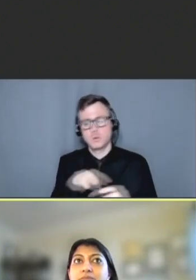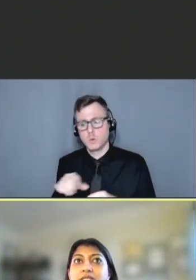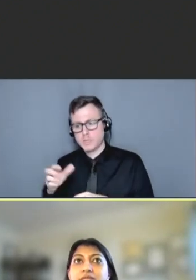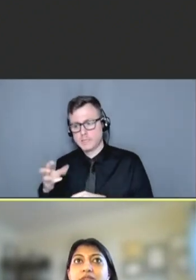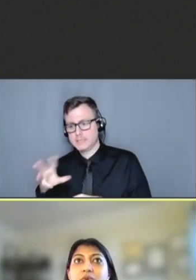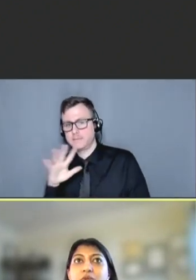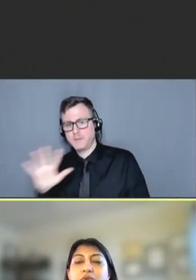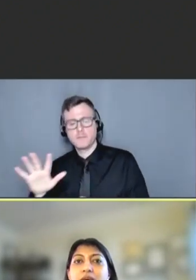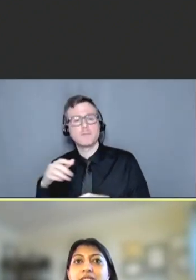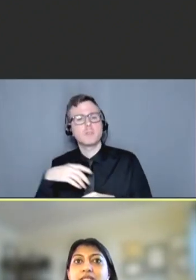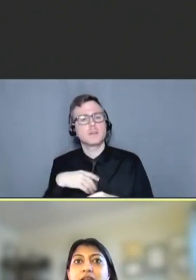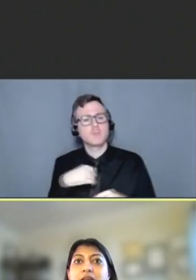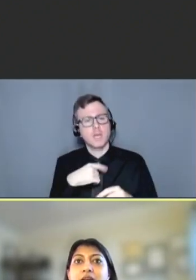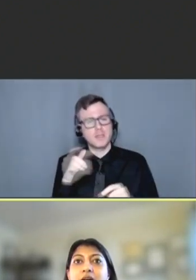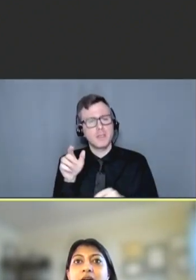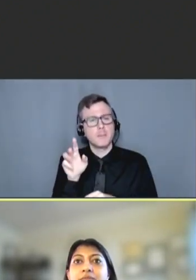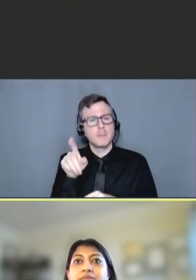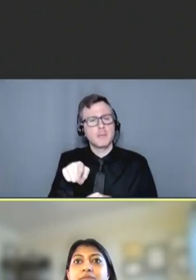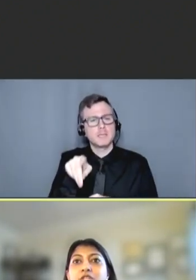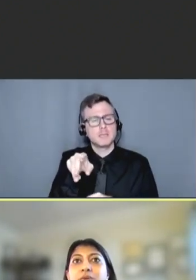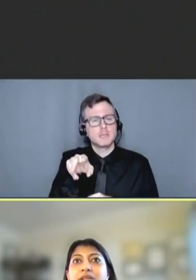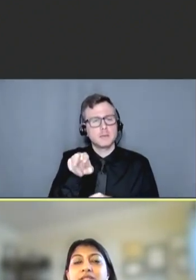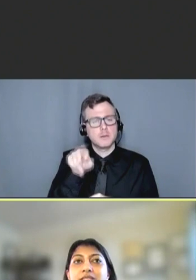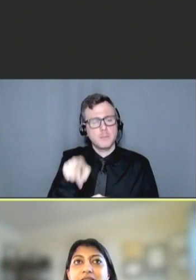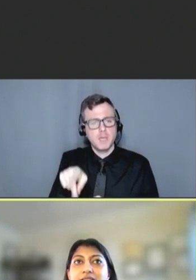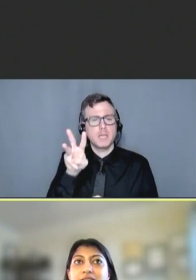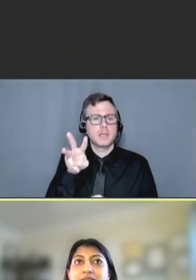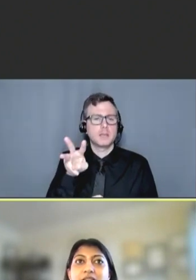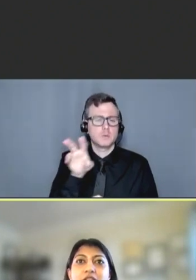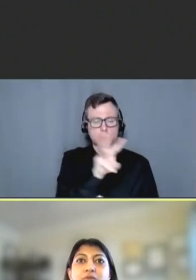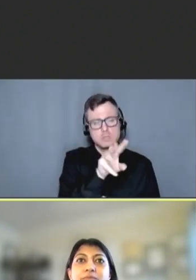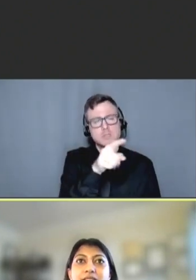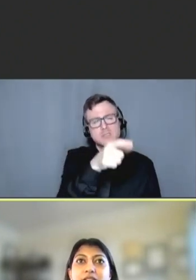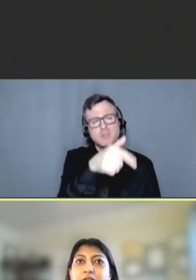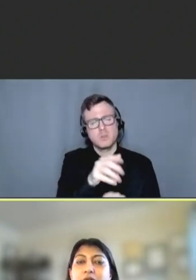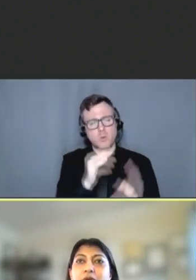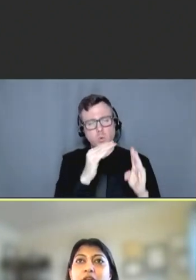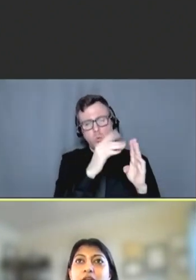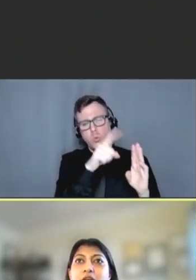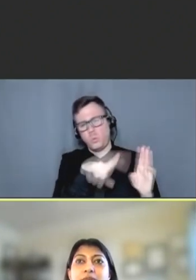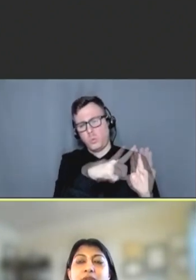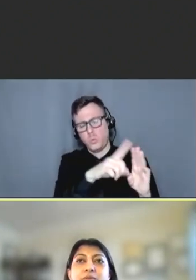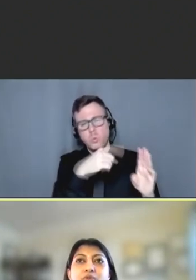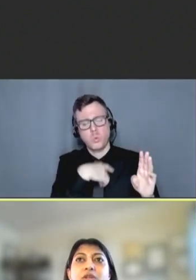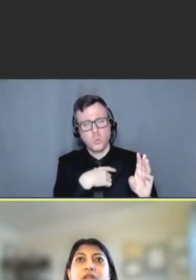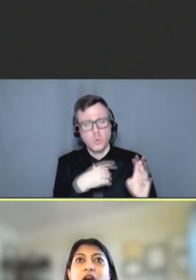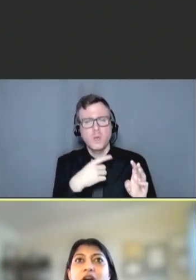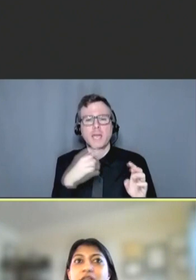the Pacific Northwest, the New England states and then in New Mexico, but really hard to